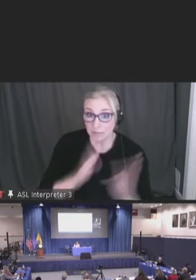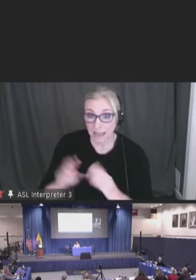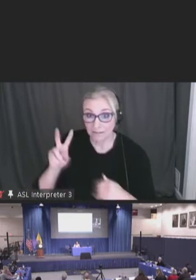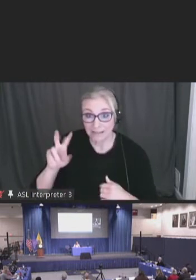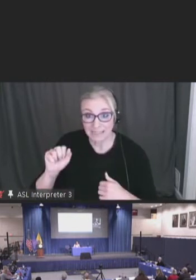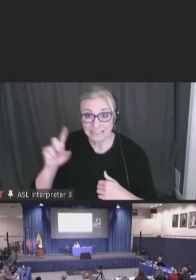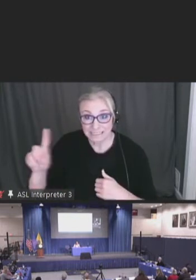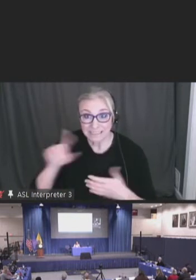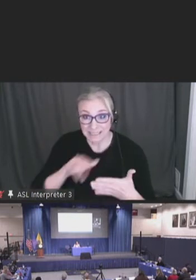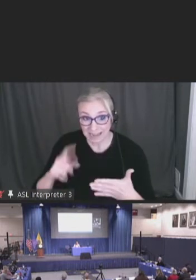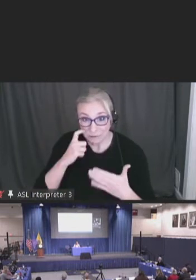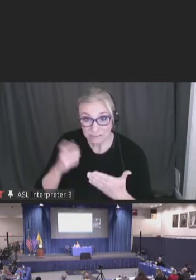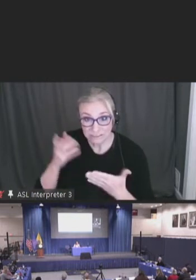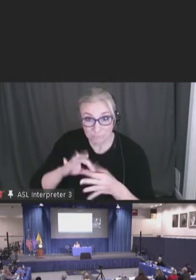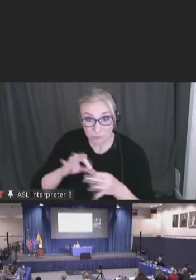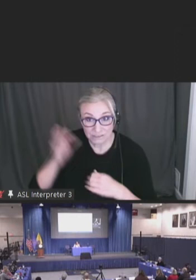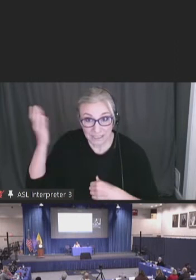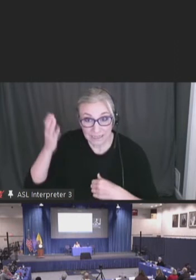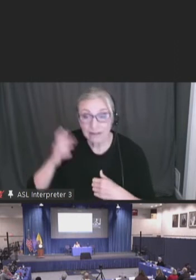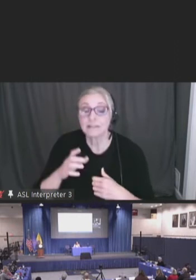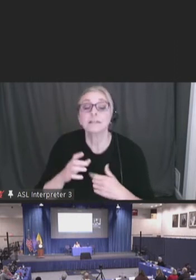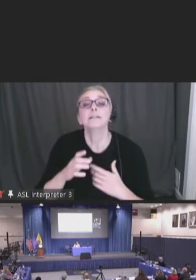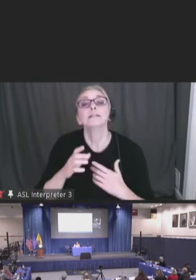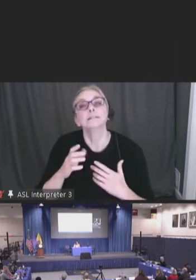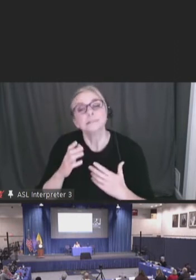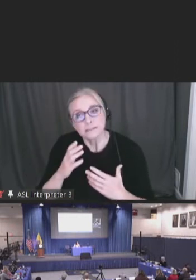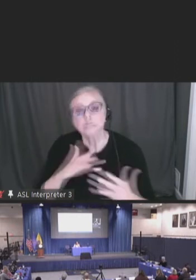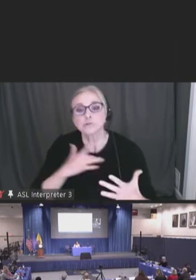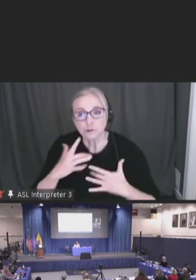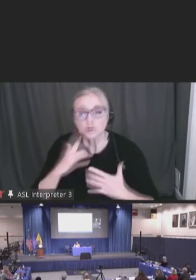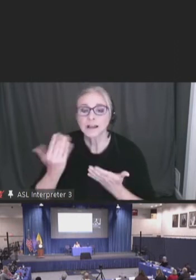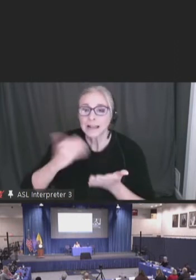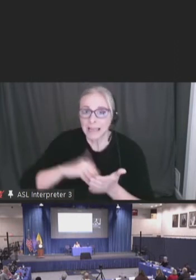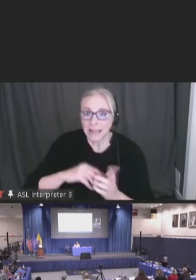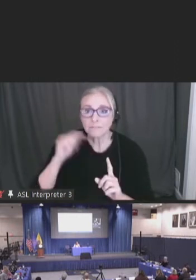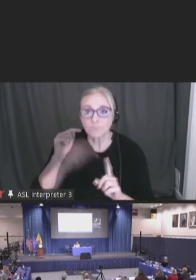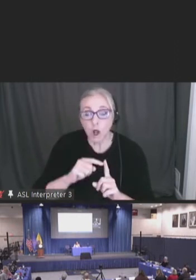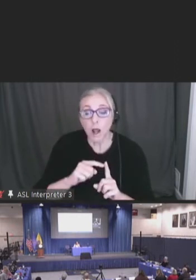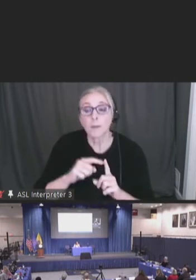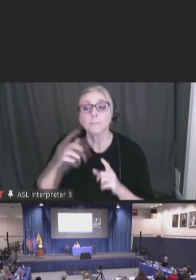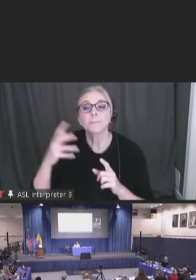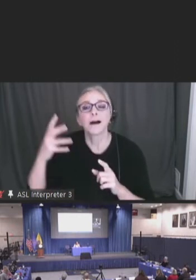I just presented was that there was concern again from external experts, including asthma